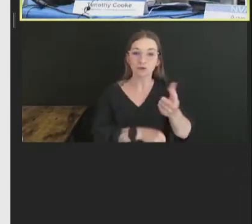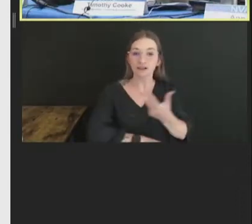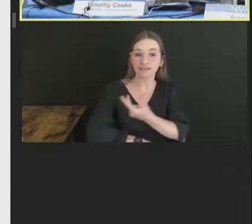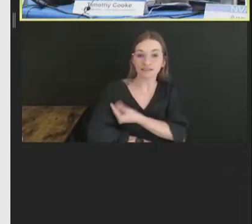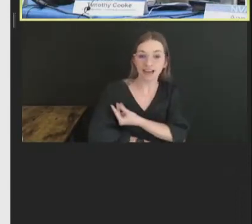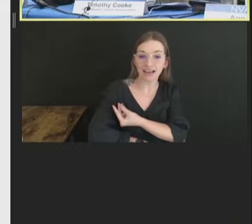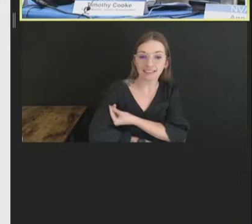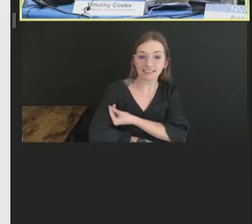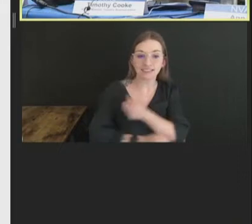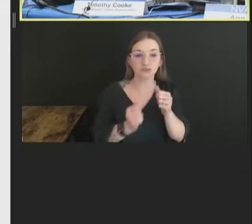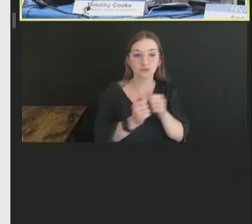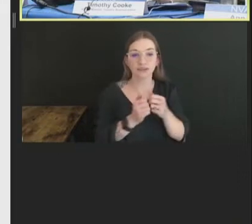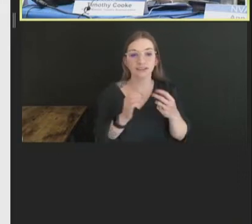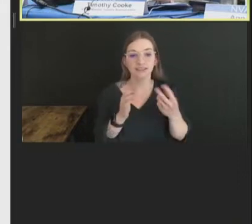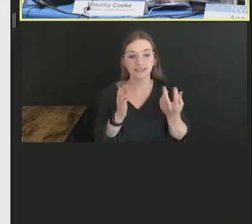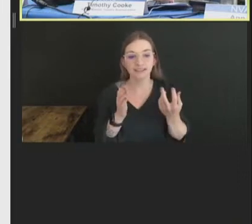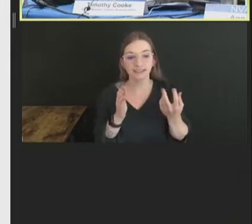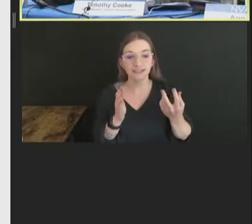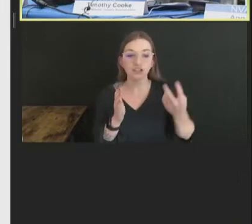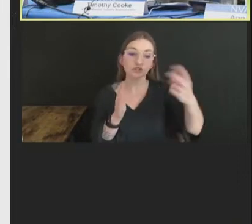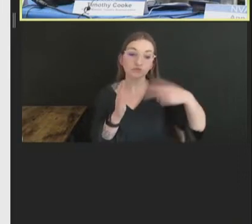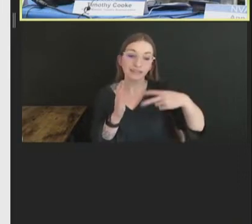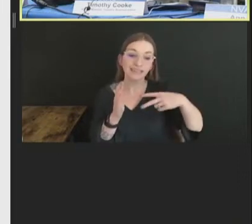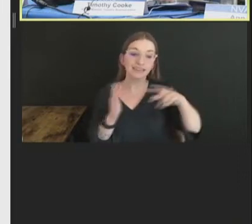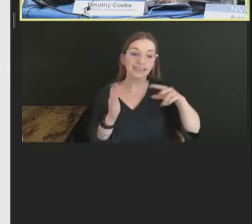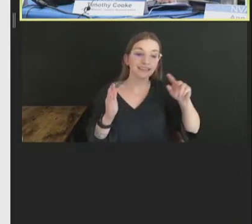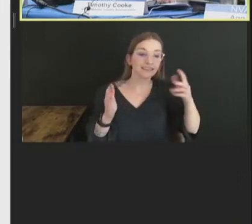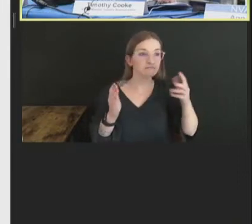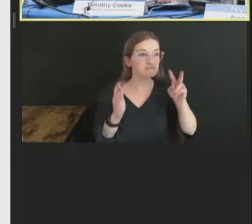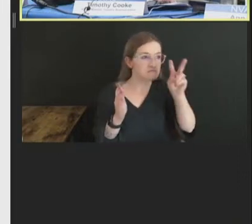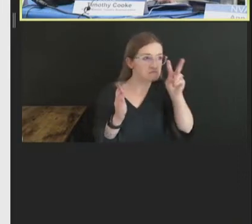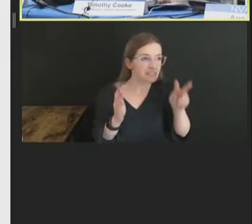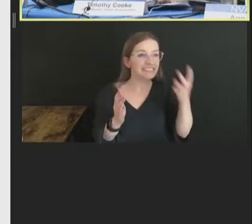reading the tea leaves as to where the variants are going and formulating sort of like flu?